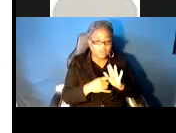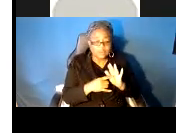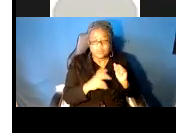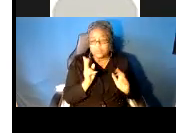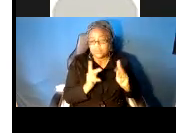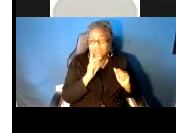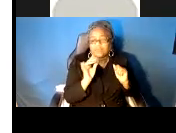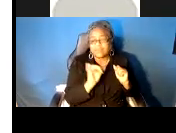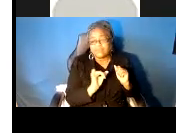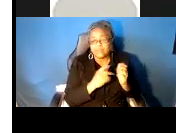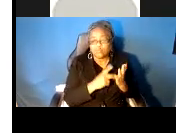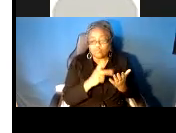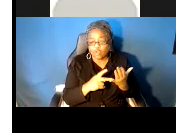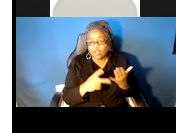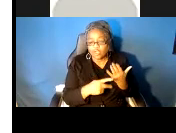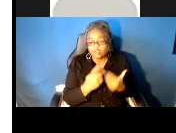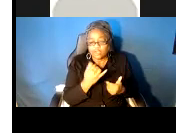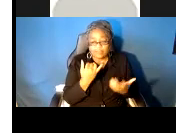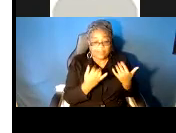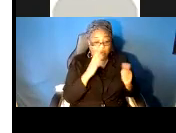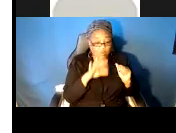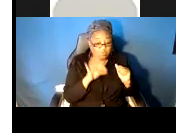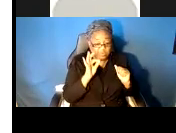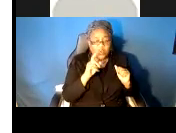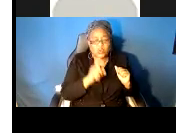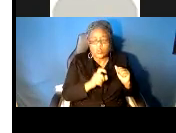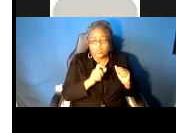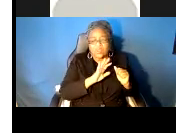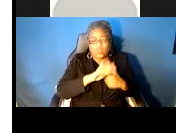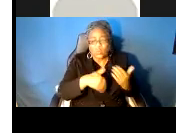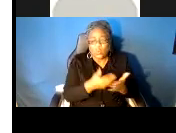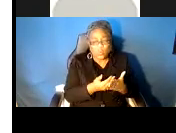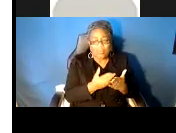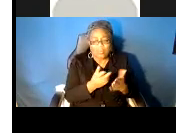you may find that you do not need to use all of that space and that is totally okay